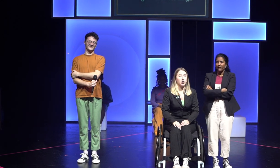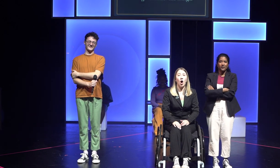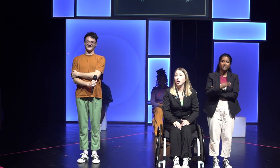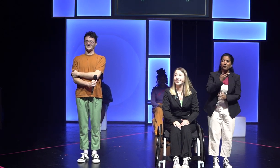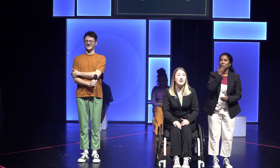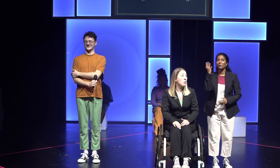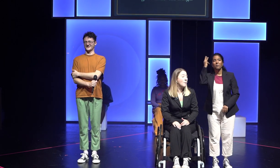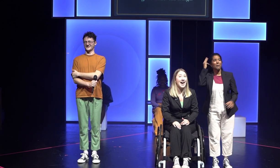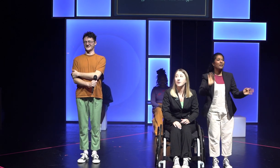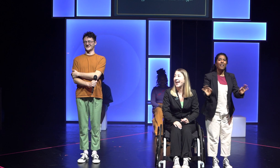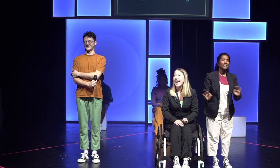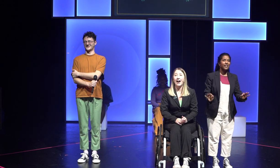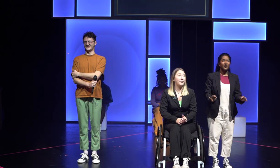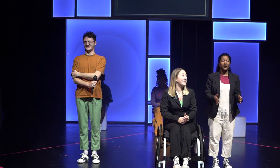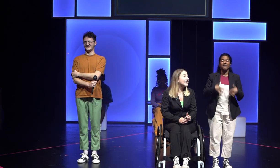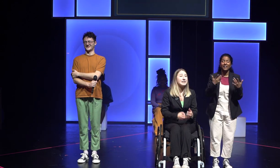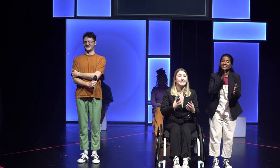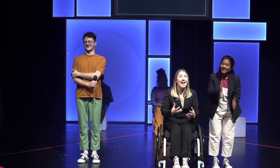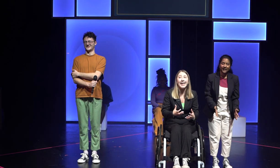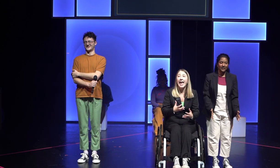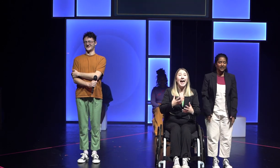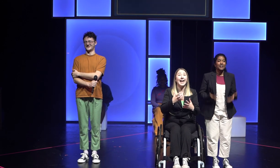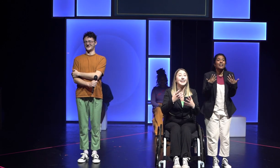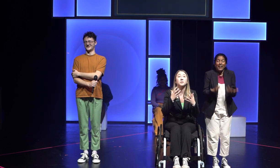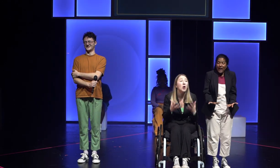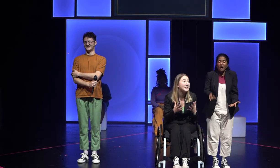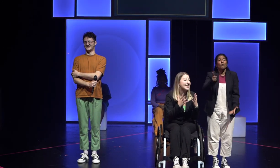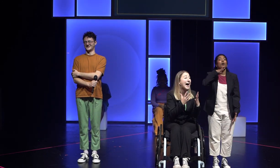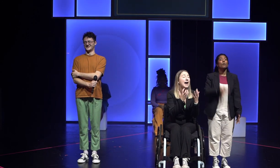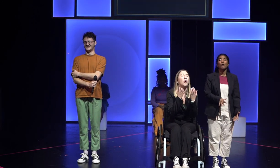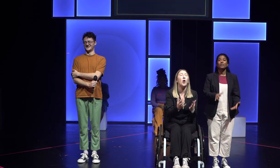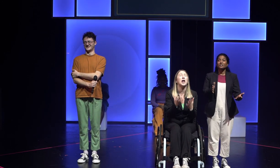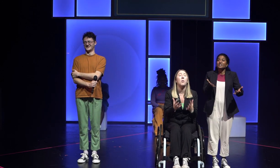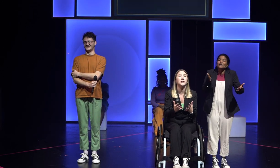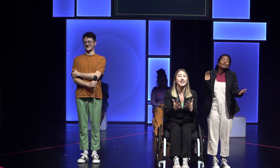can't see Mum anywhere. I feel sick, and at this moment in time, all I want is to